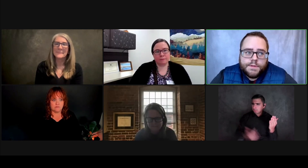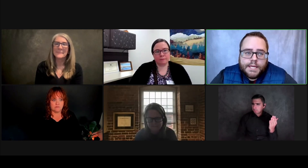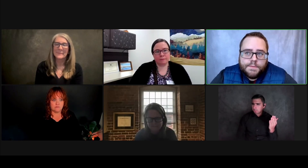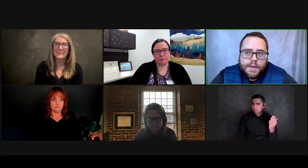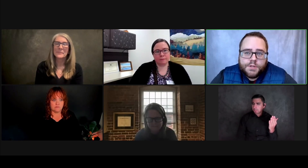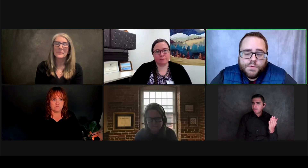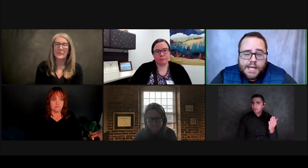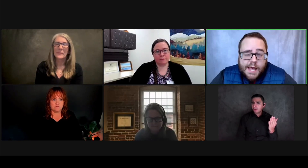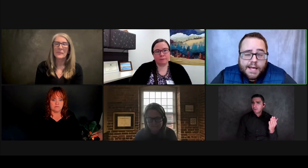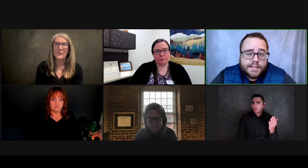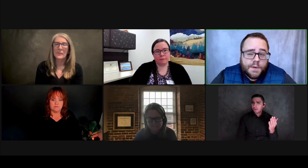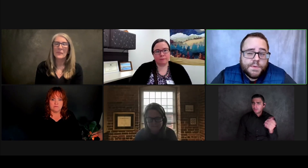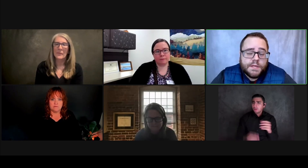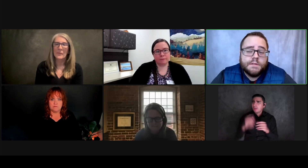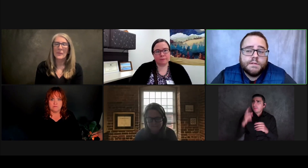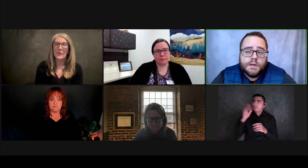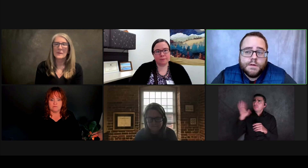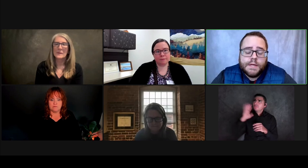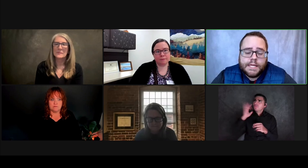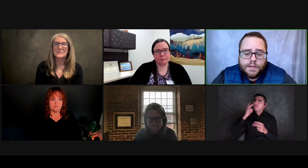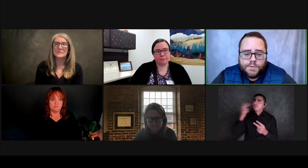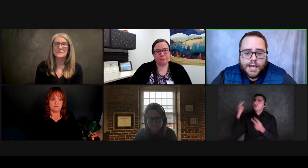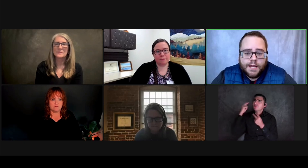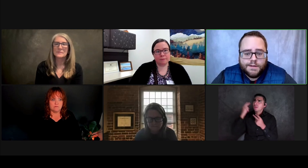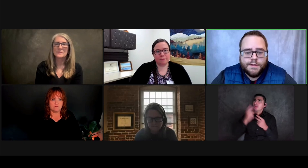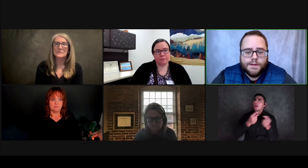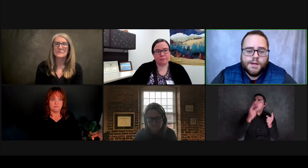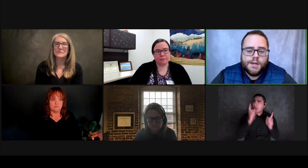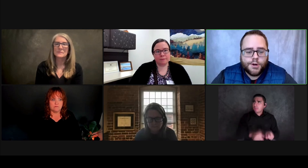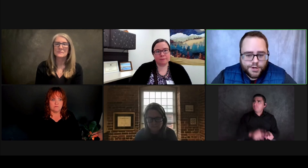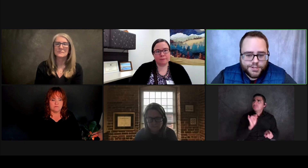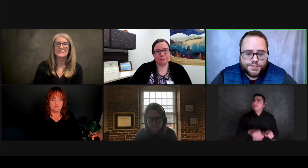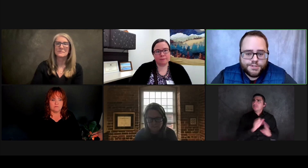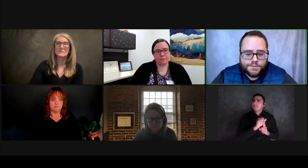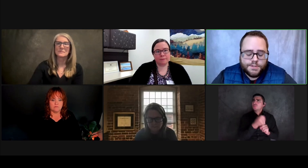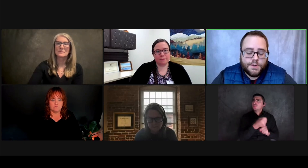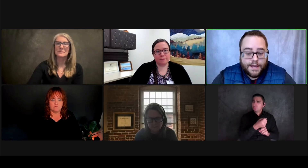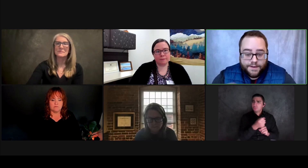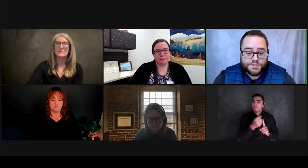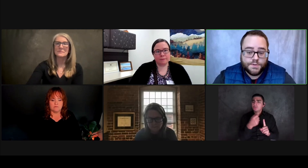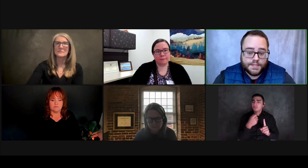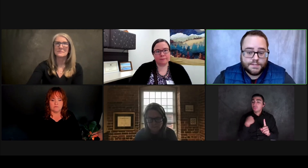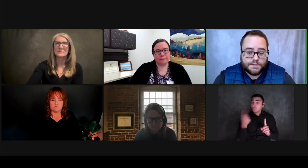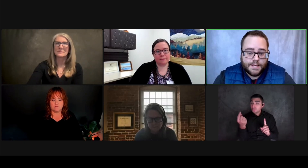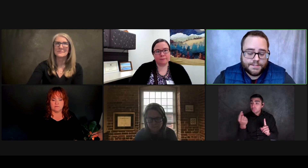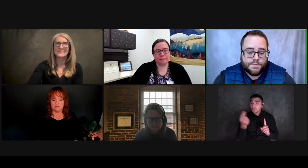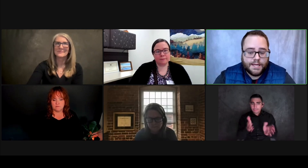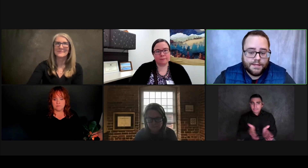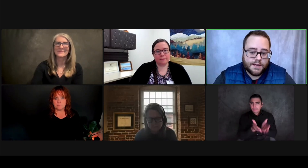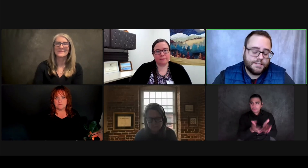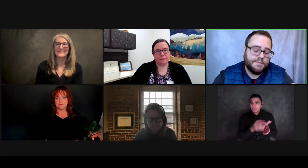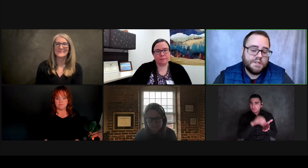Thinking back to when it has happened, again, we kind of encourage-- have the students, as they're making the content themselves,